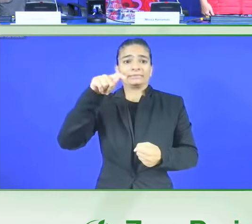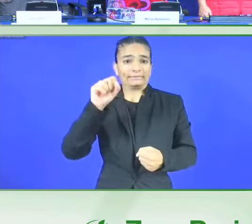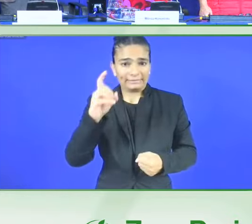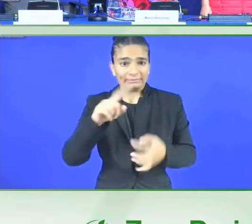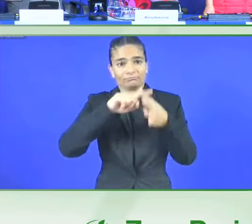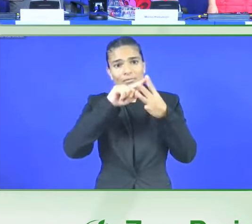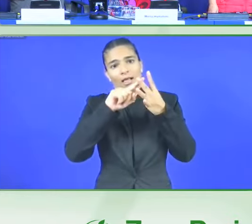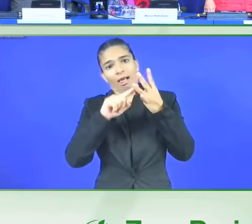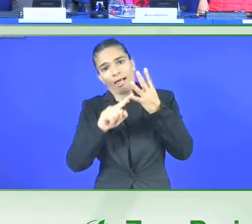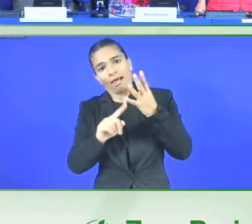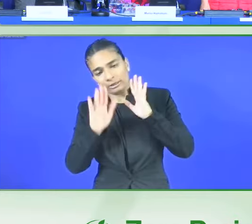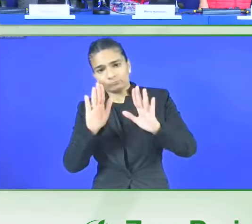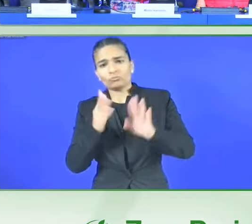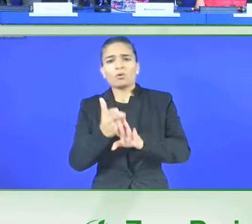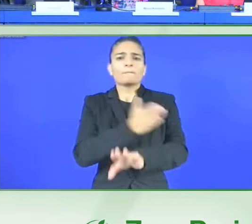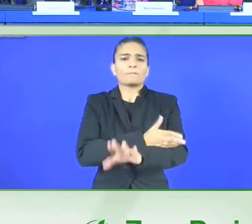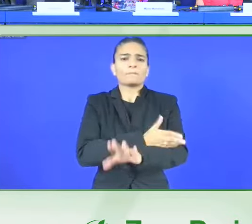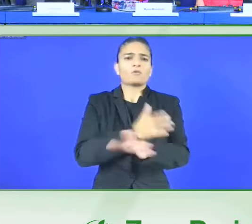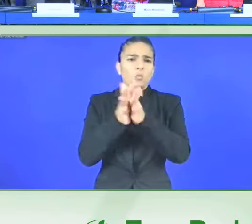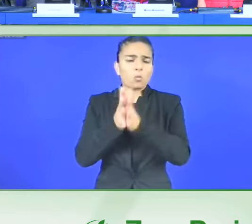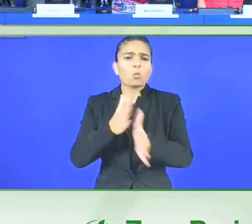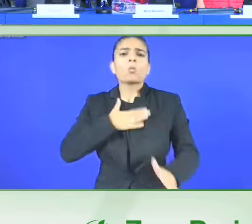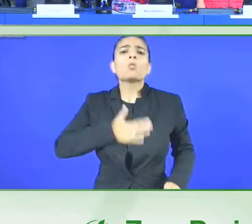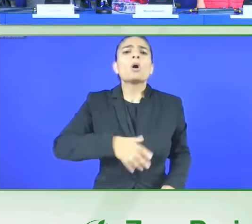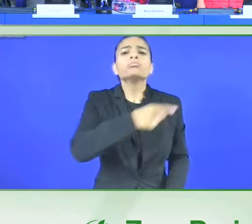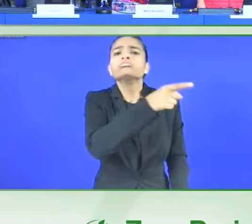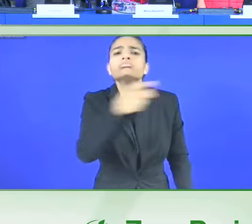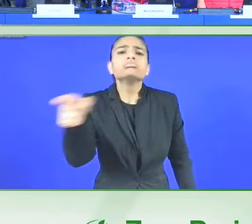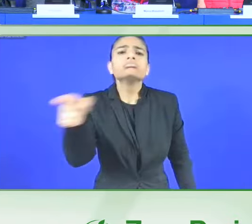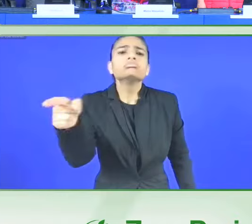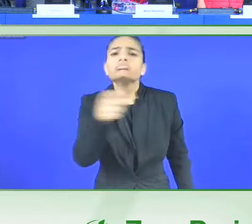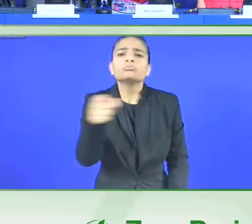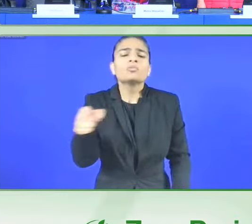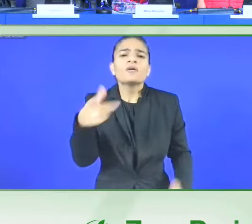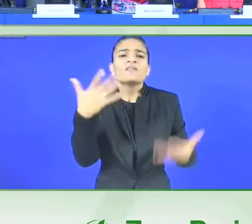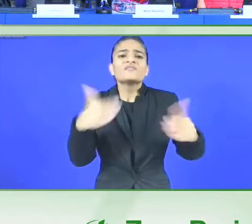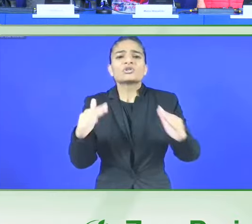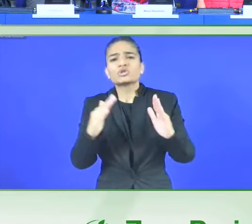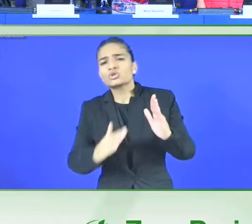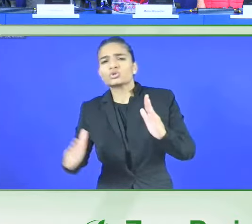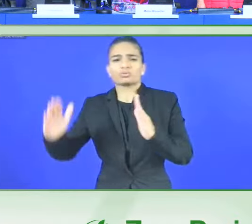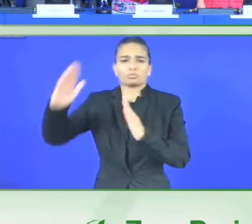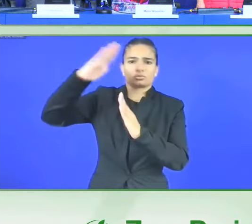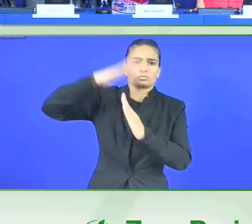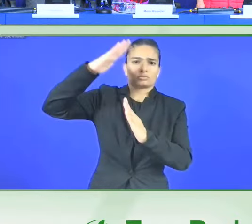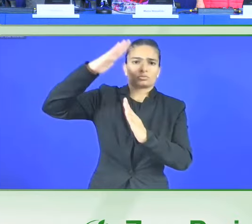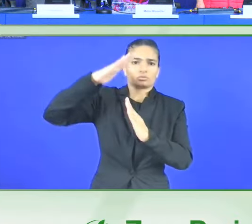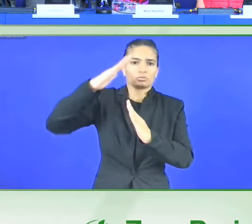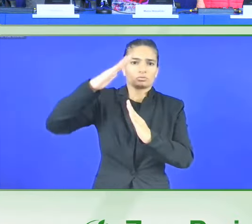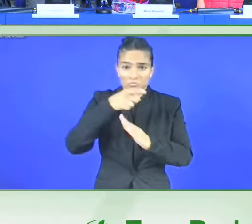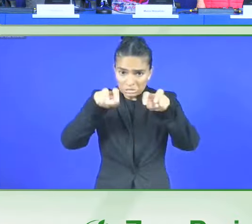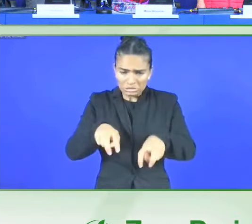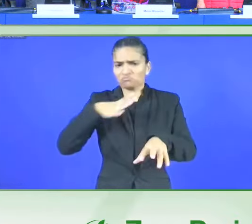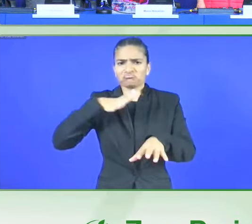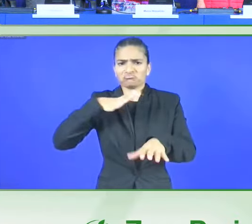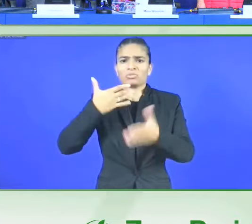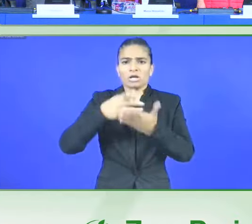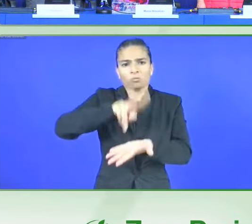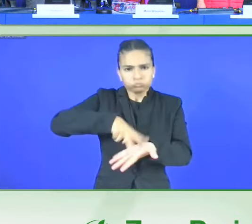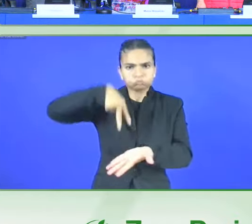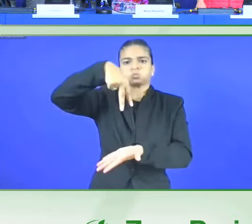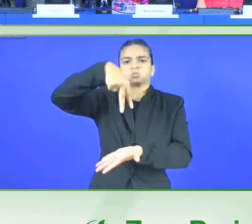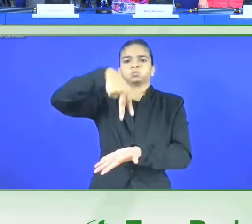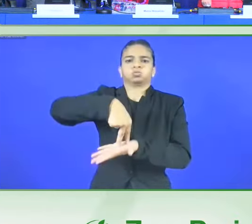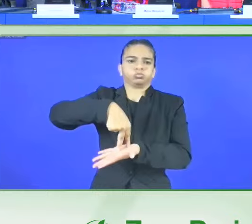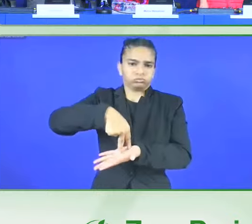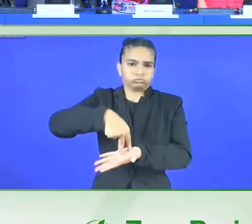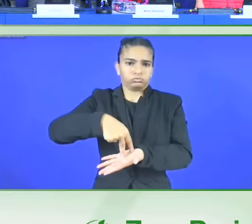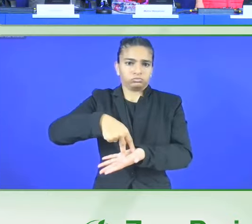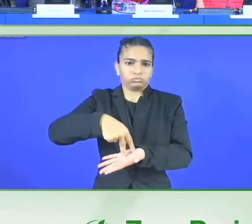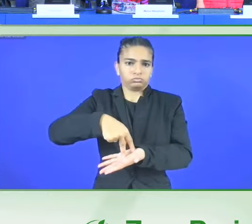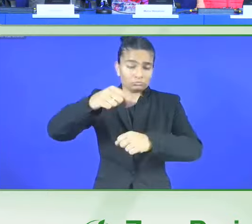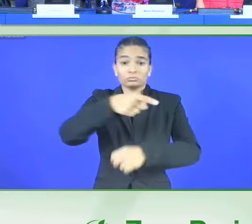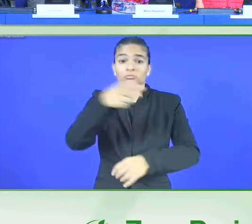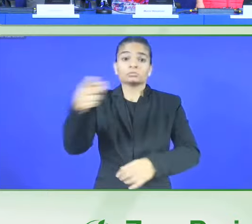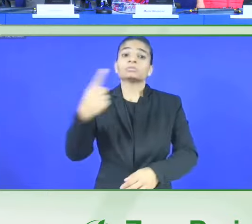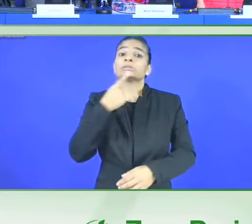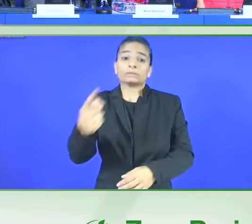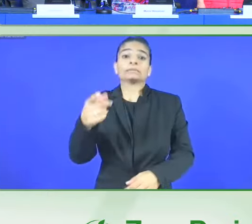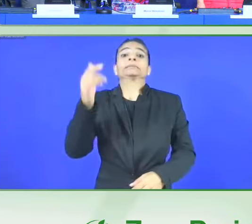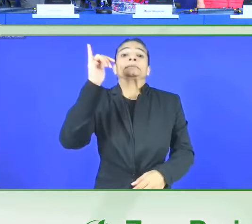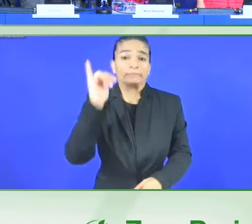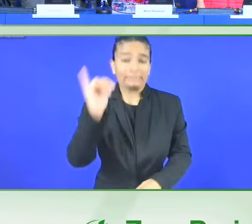We must strive to create a world where every individual, regardless of their ability, can